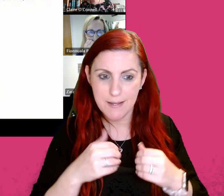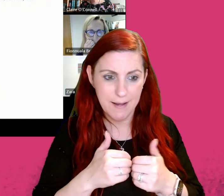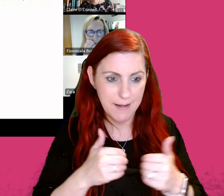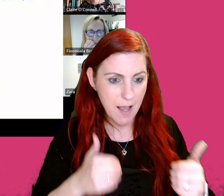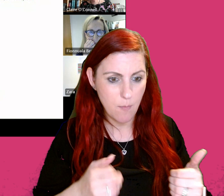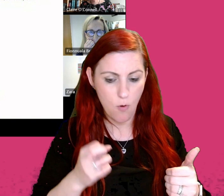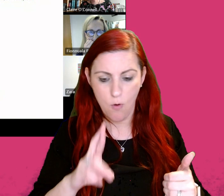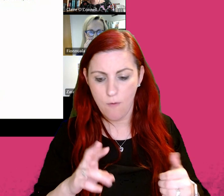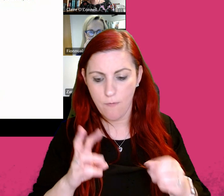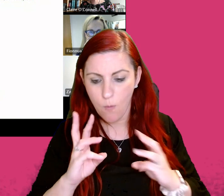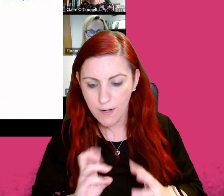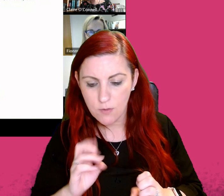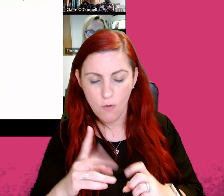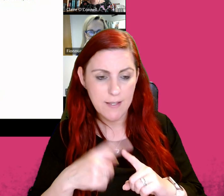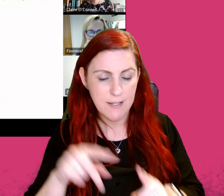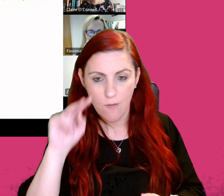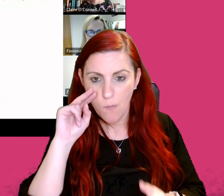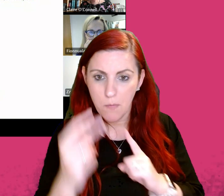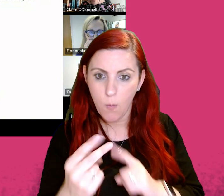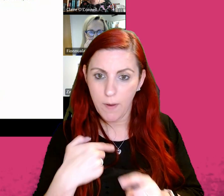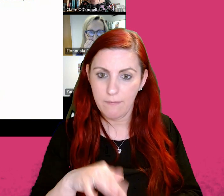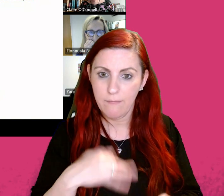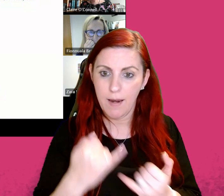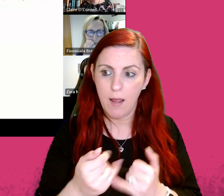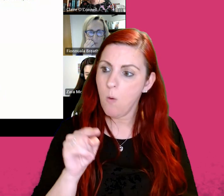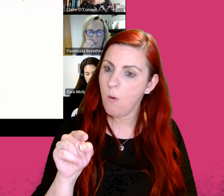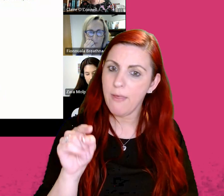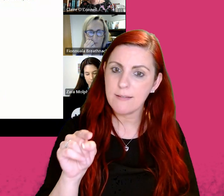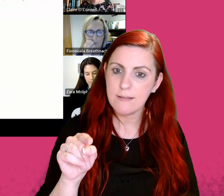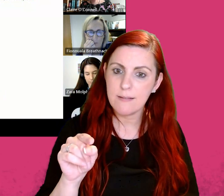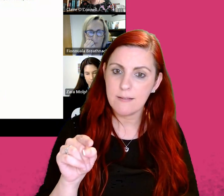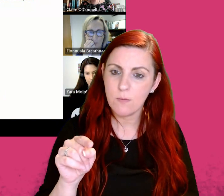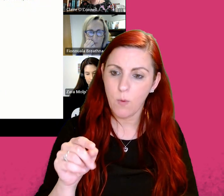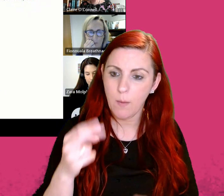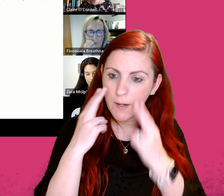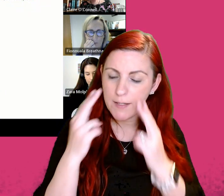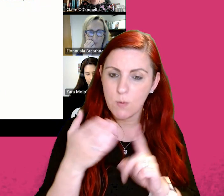different angle that we've sort of been advised to kind of stay away from we've been told we are what